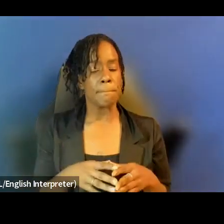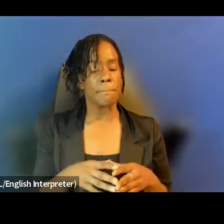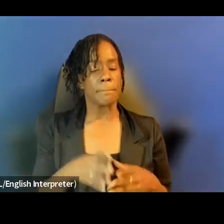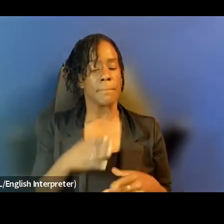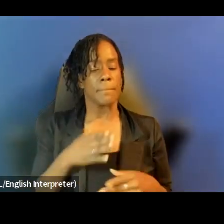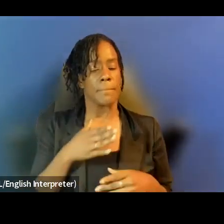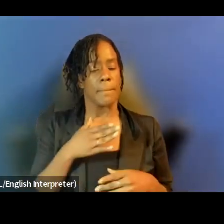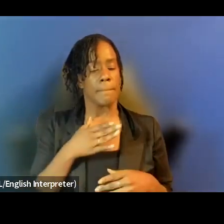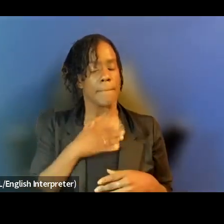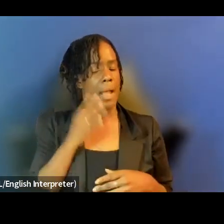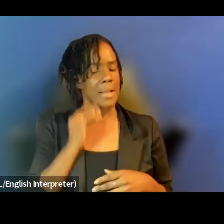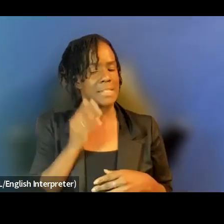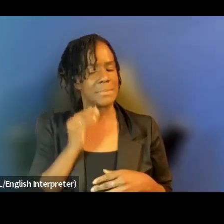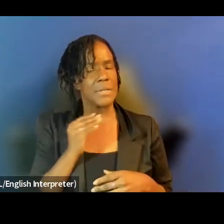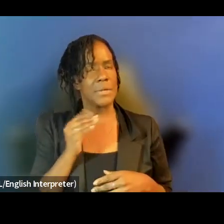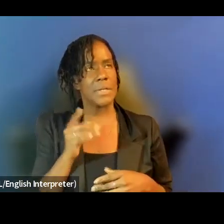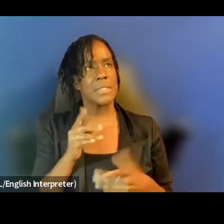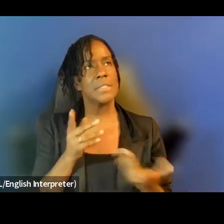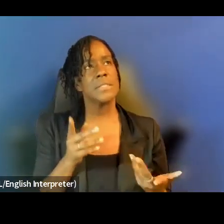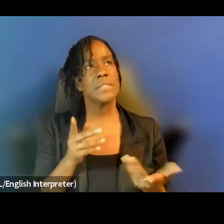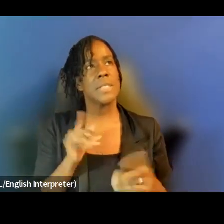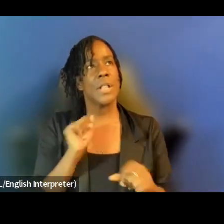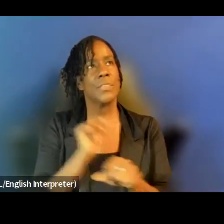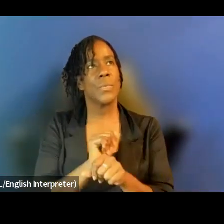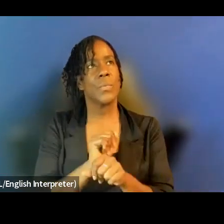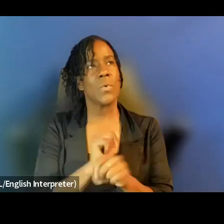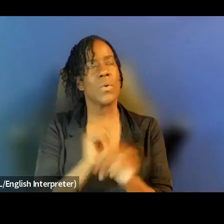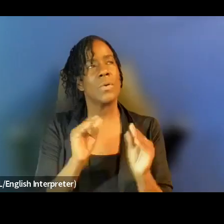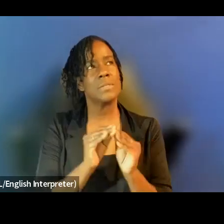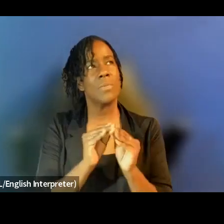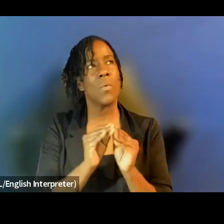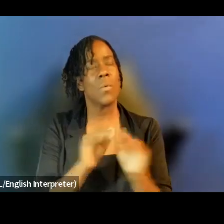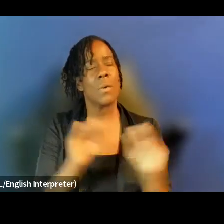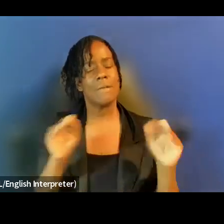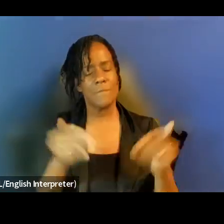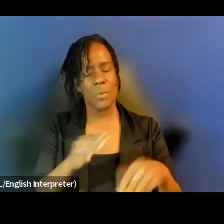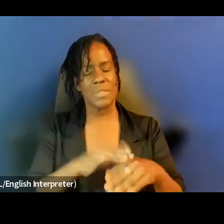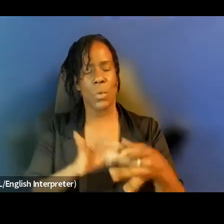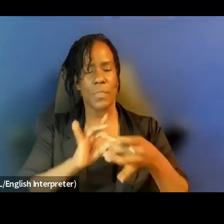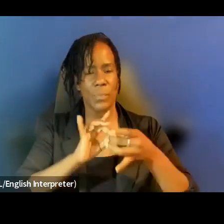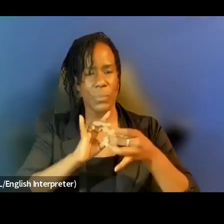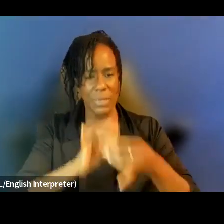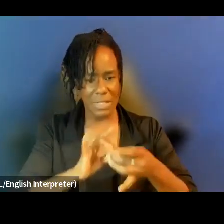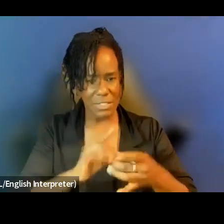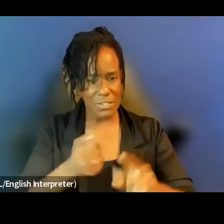experience and engagement. And I would say, you know, I have done work with people living in rural